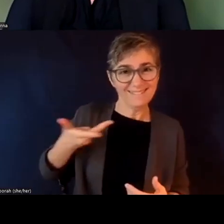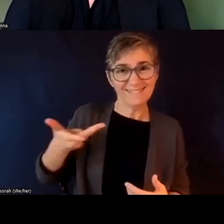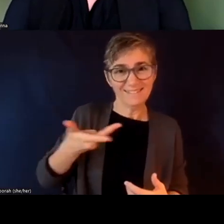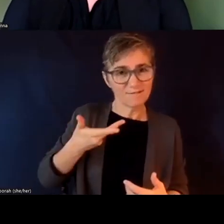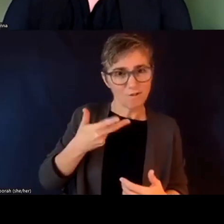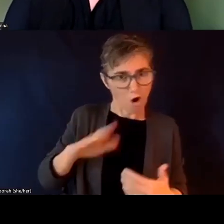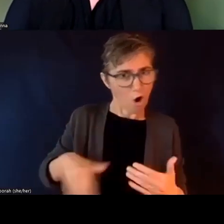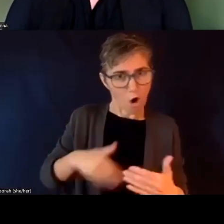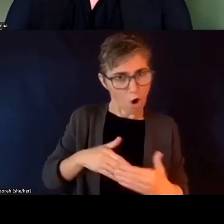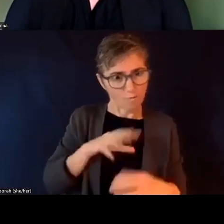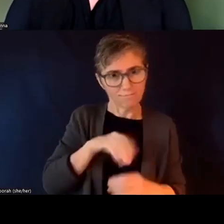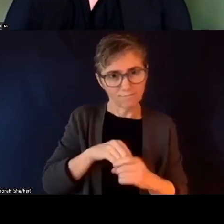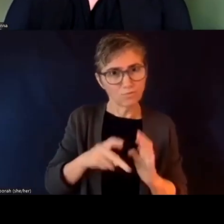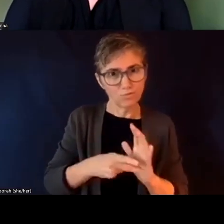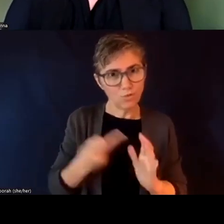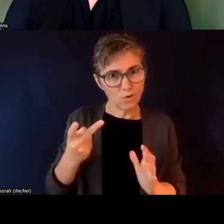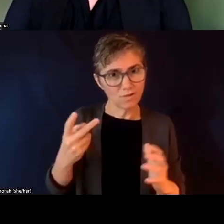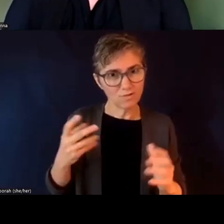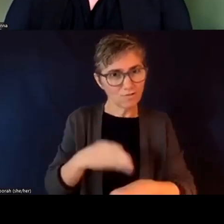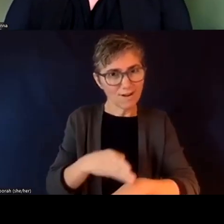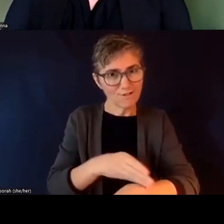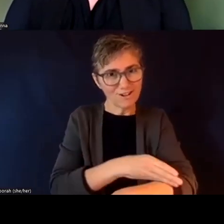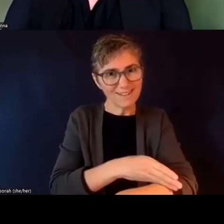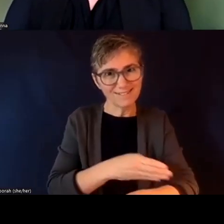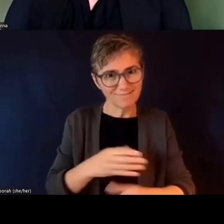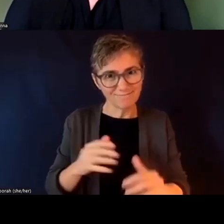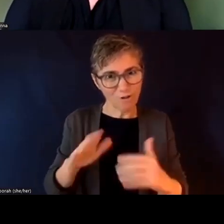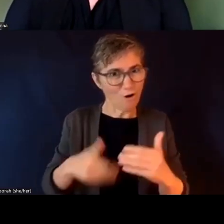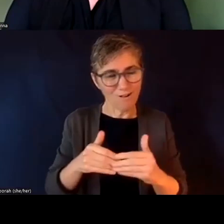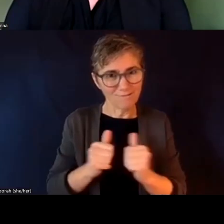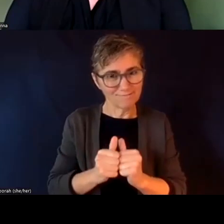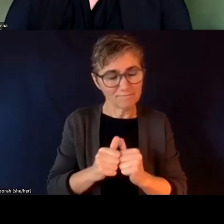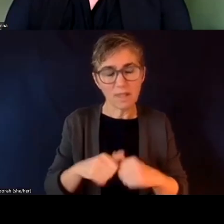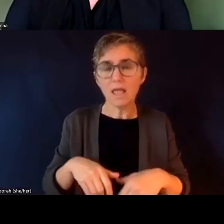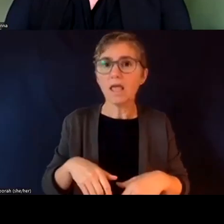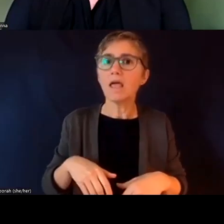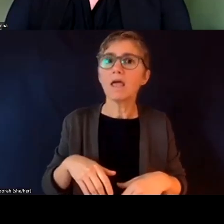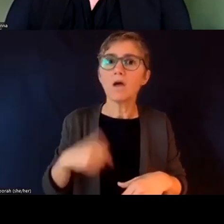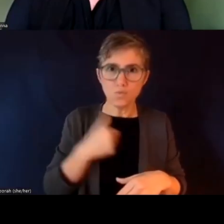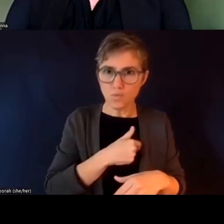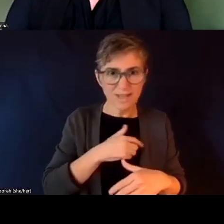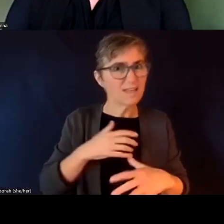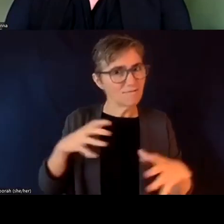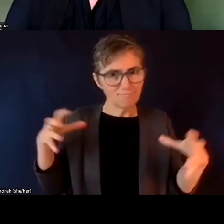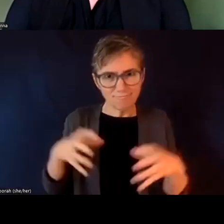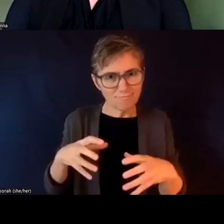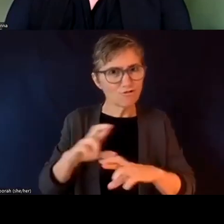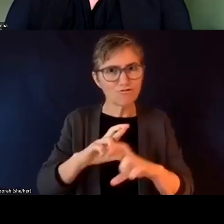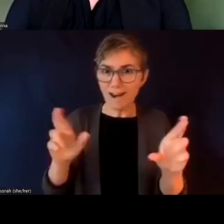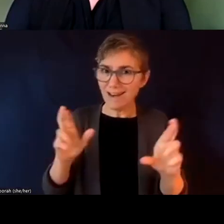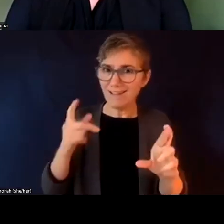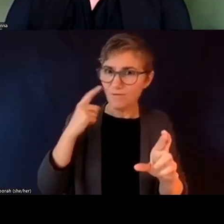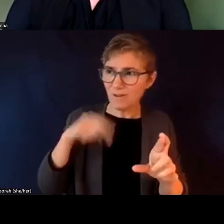dual recovery and we have partnered to prepare for this panel for the last couple of months.